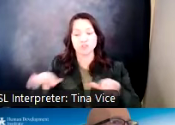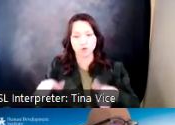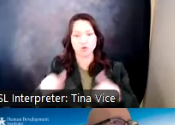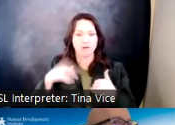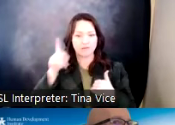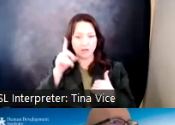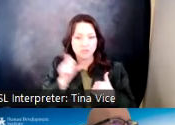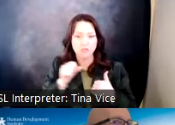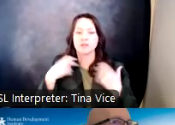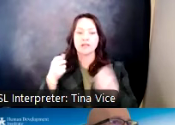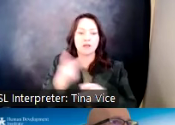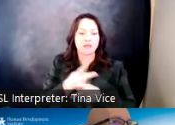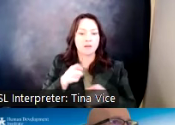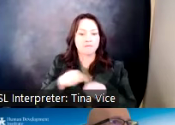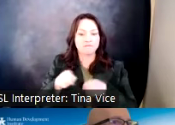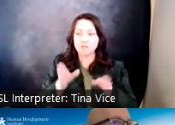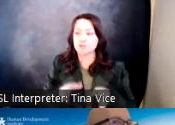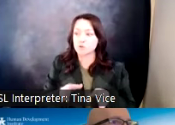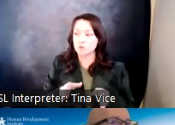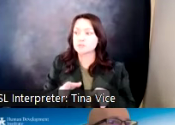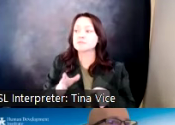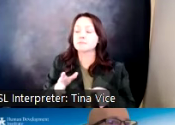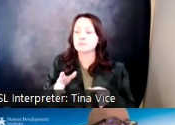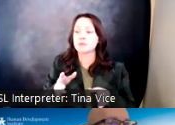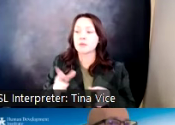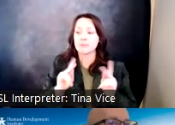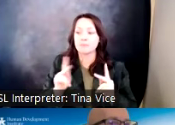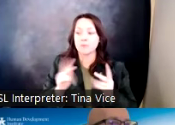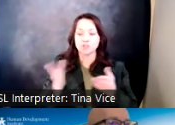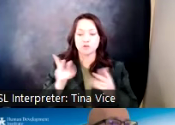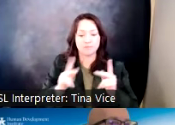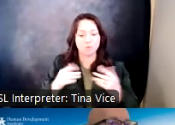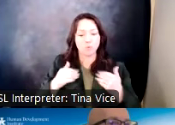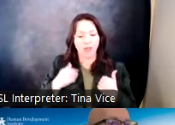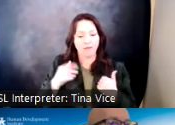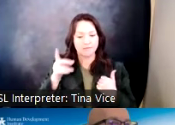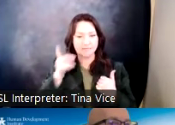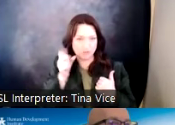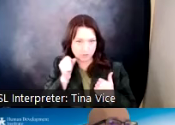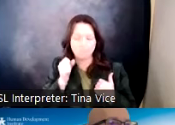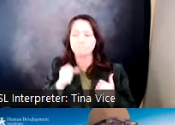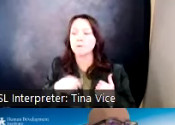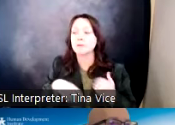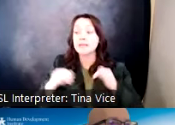professionals who served individuals with Down syndrome. Uh the interviews were semi-structured